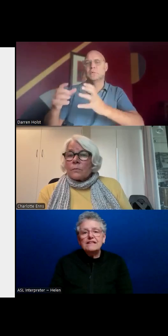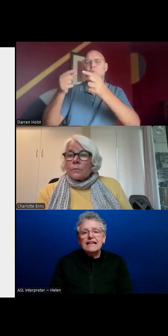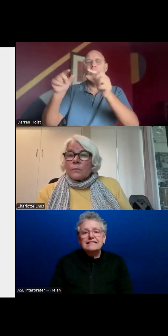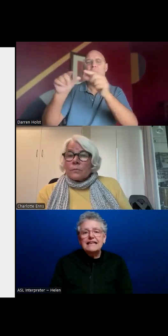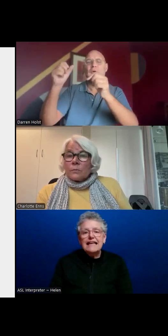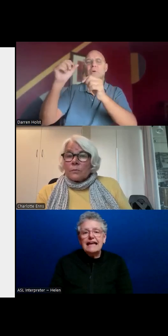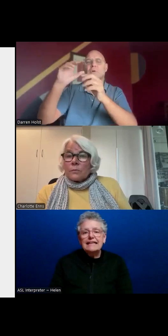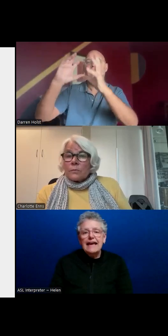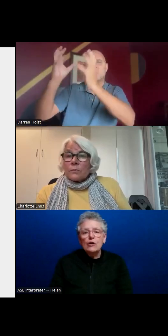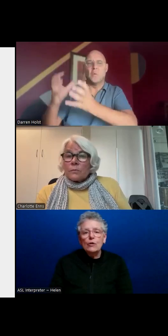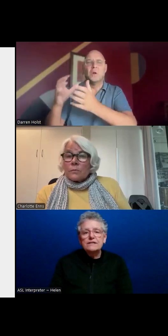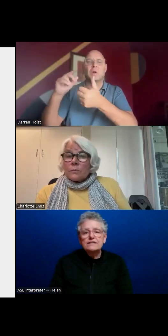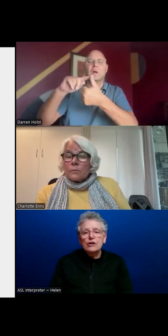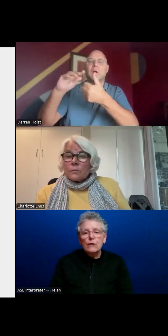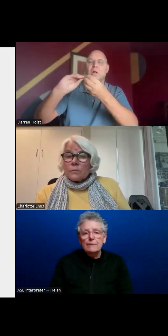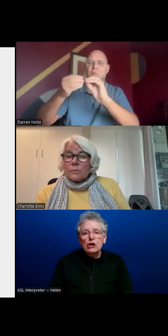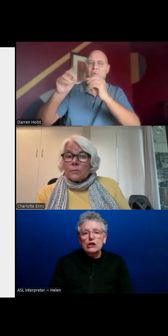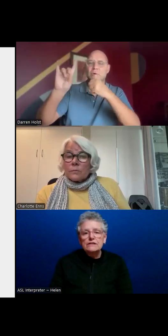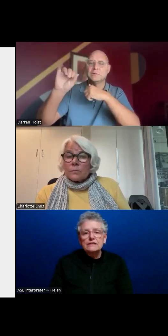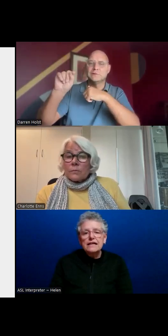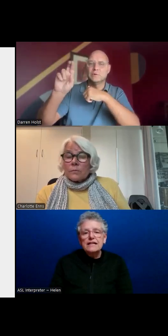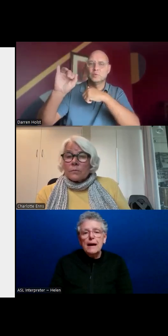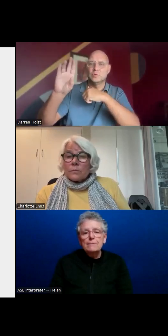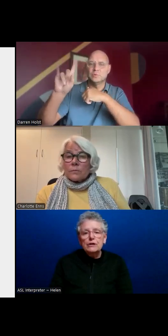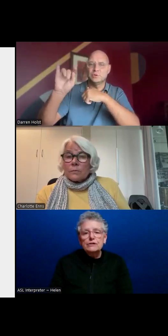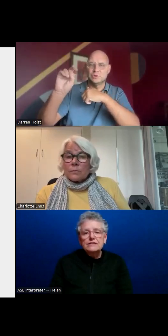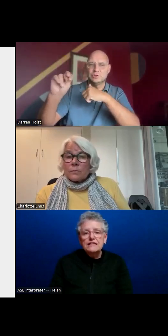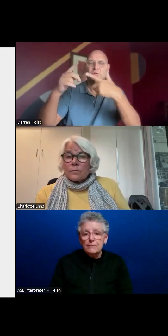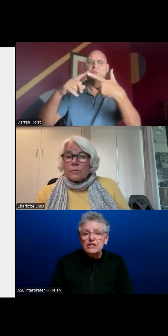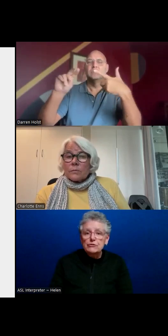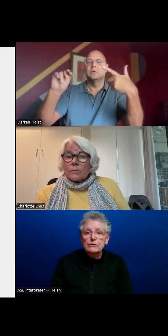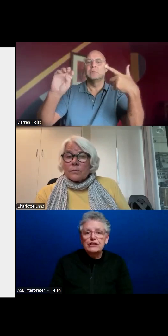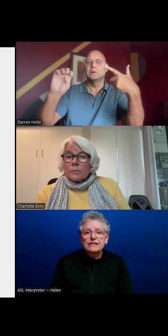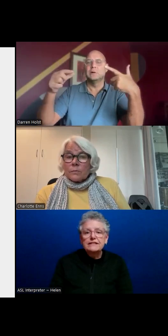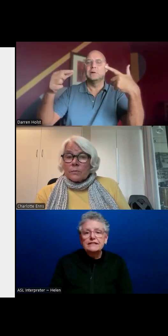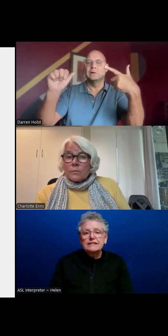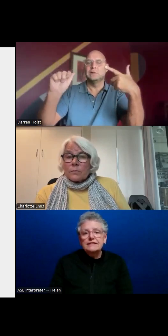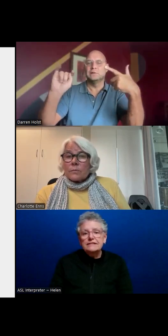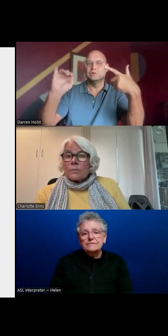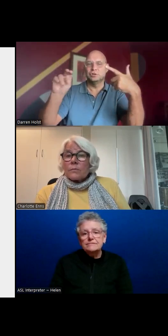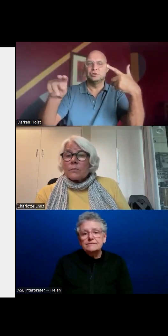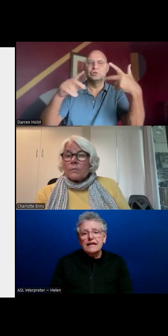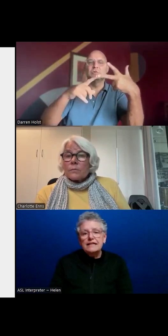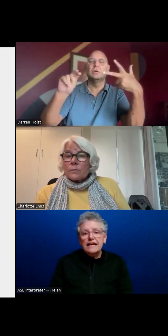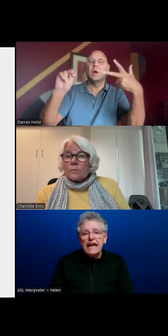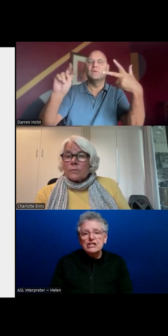And the test has eight categories: Grammar; Numbers-- Number/Distribution;